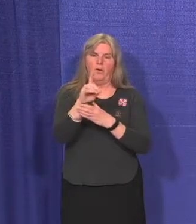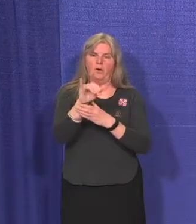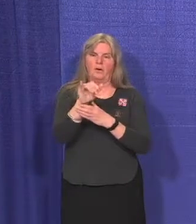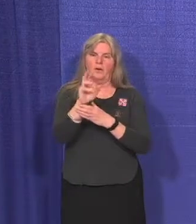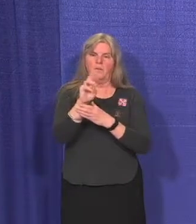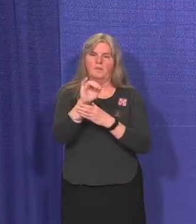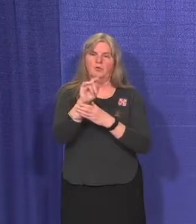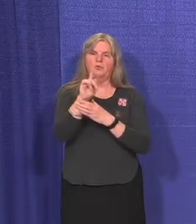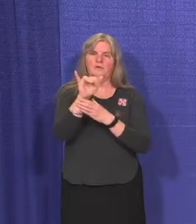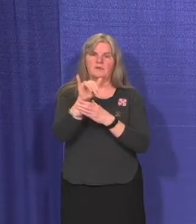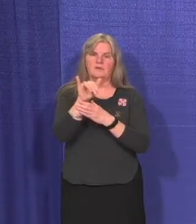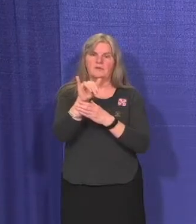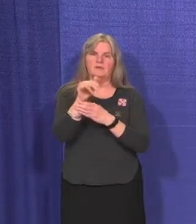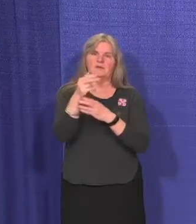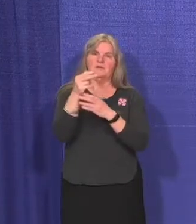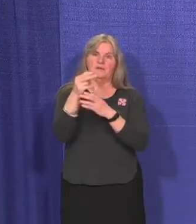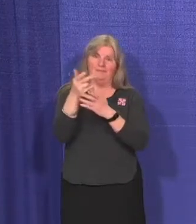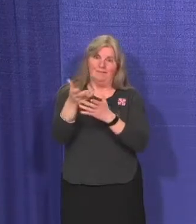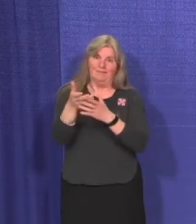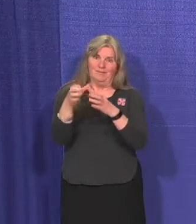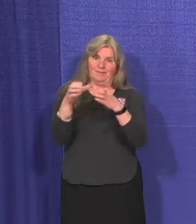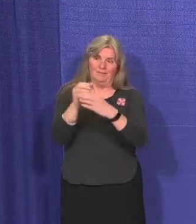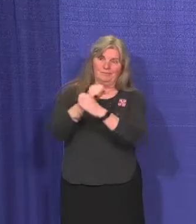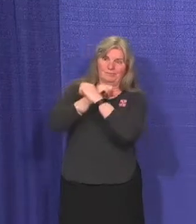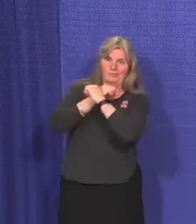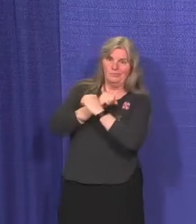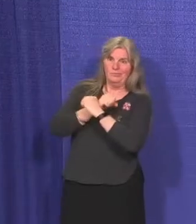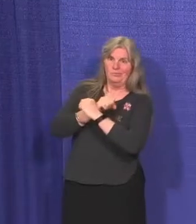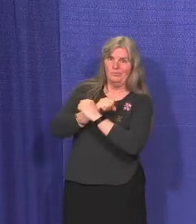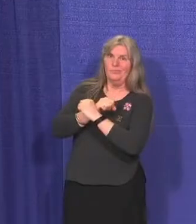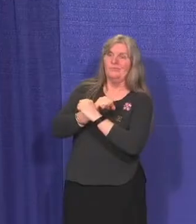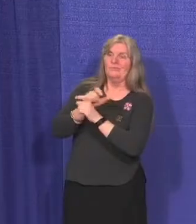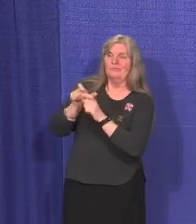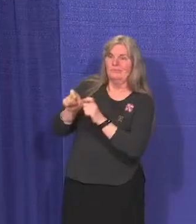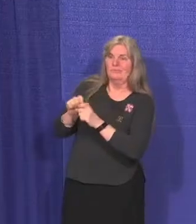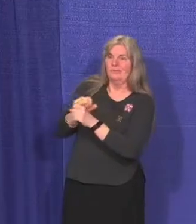We've recognized that roughly